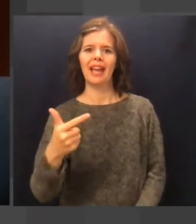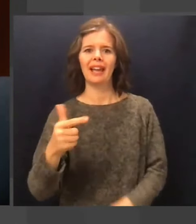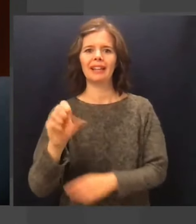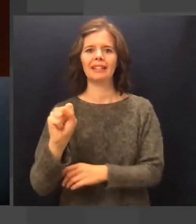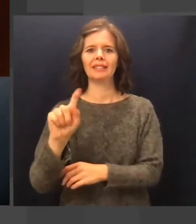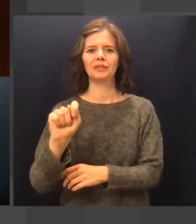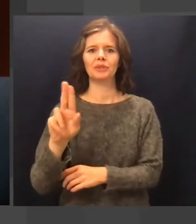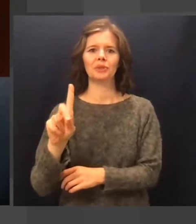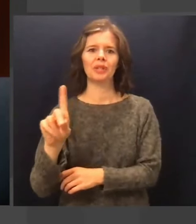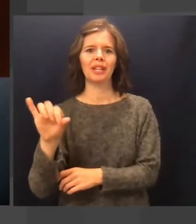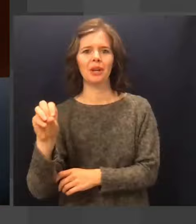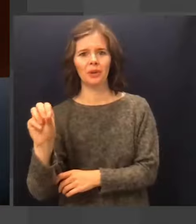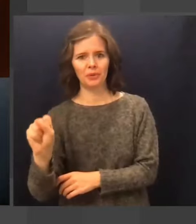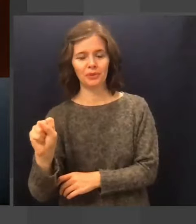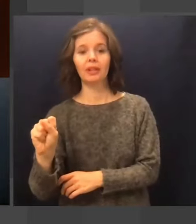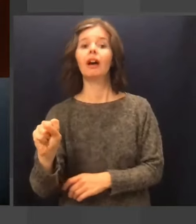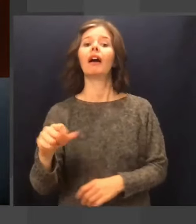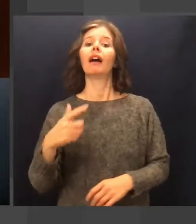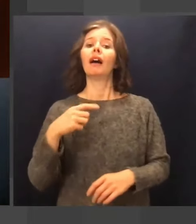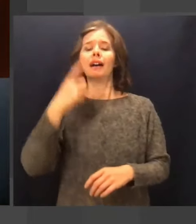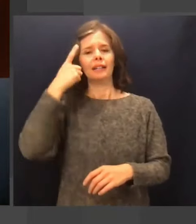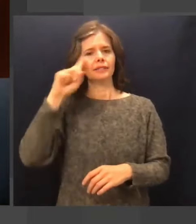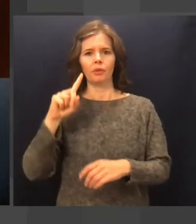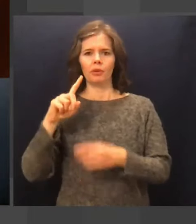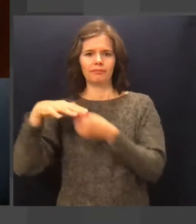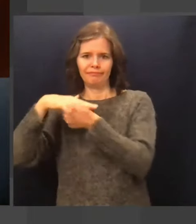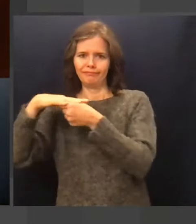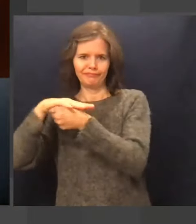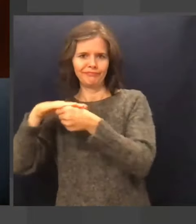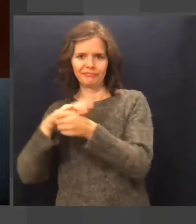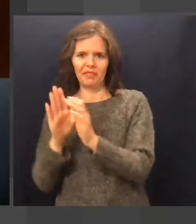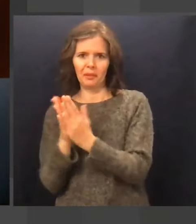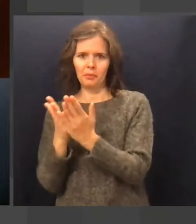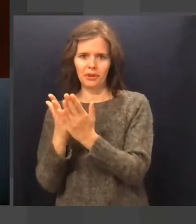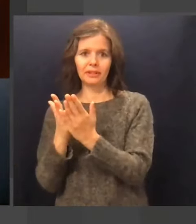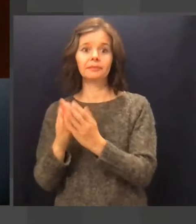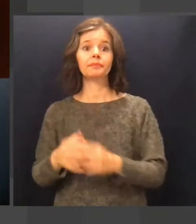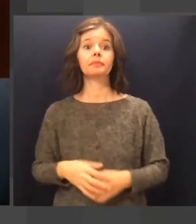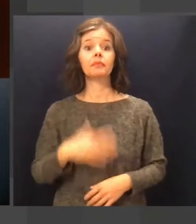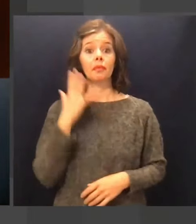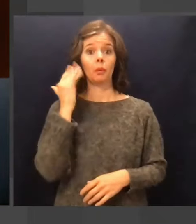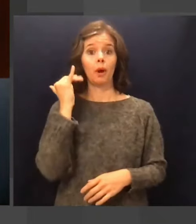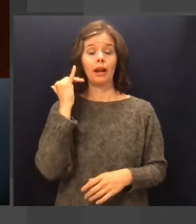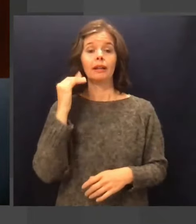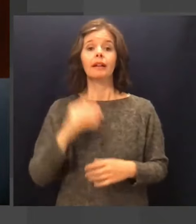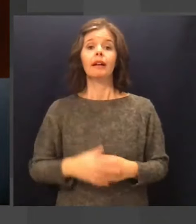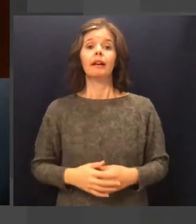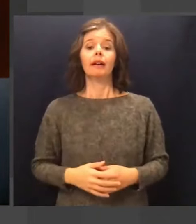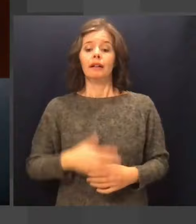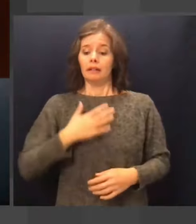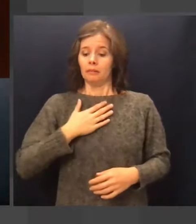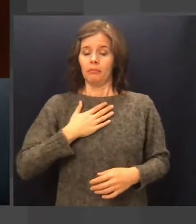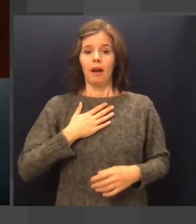IT CONTAINS A LOT OF SECRETS. BUT WHAT IS HELPING WHEN THE